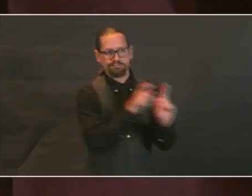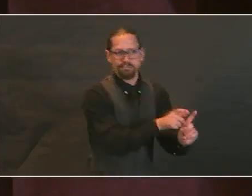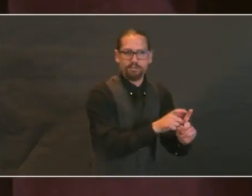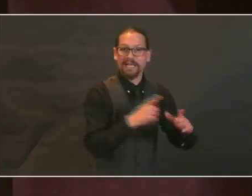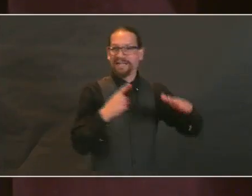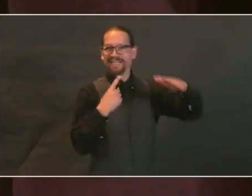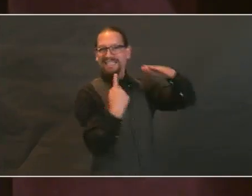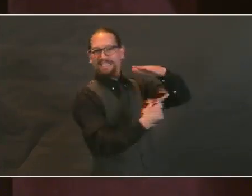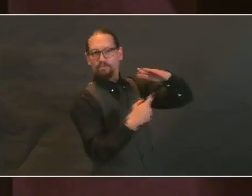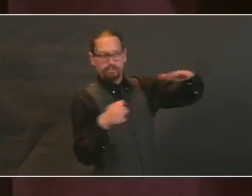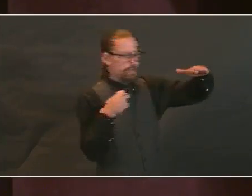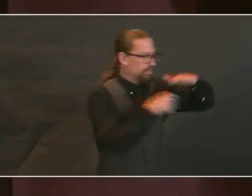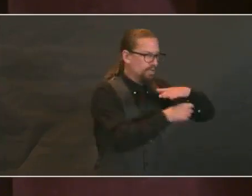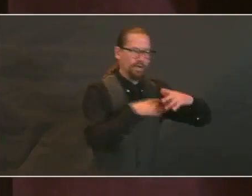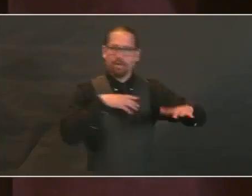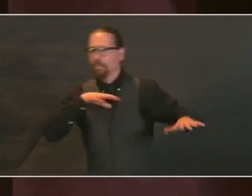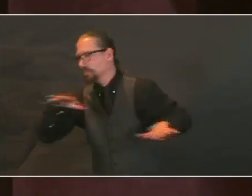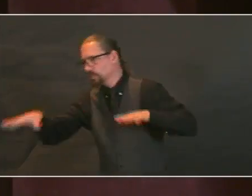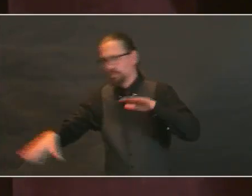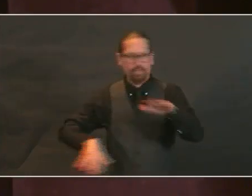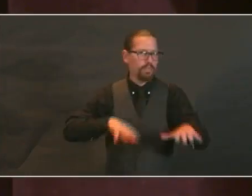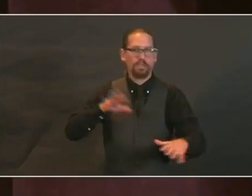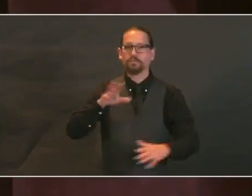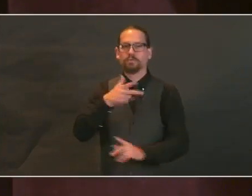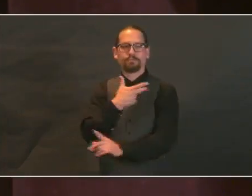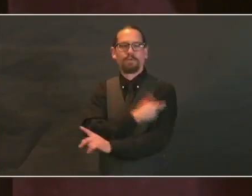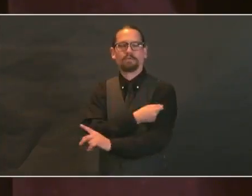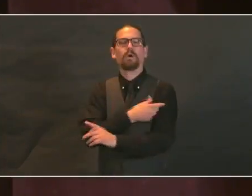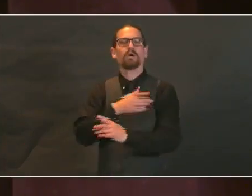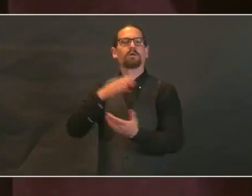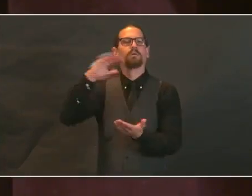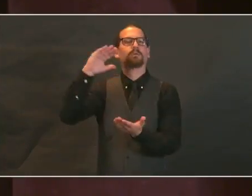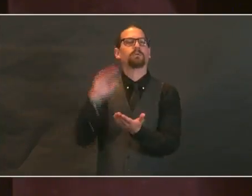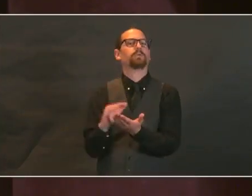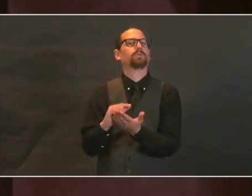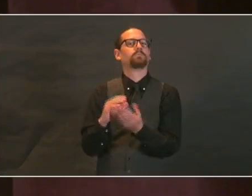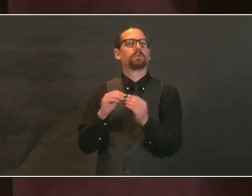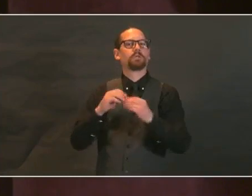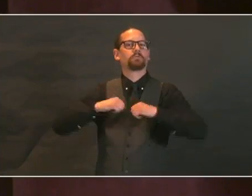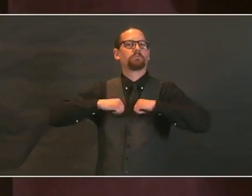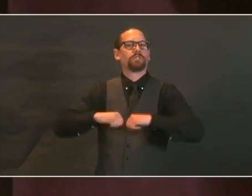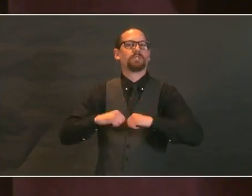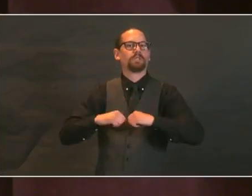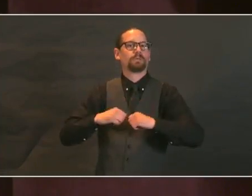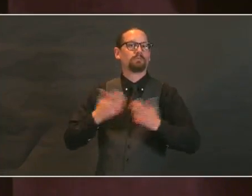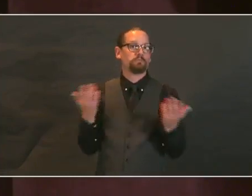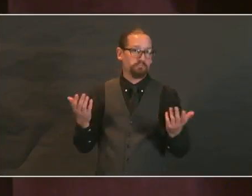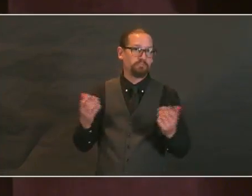WITH LESS OF A ABOUT THE QUARANTINING AND ALL THAT'S INVOLVED WHEN SOMEONE IS INFECTED WITH COVID-19 AND IS